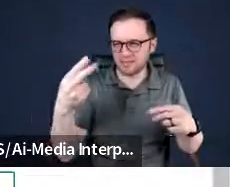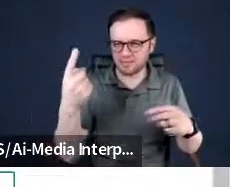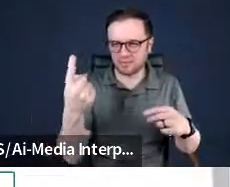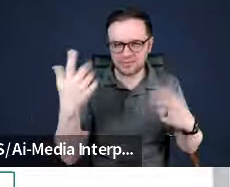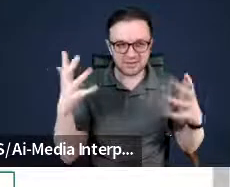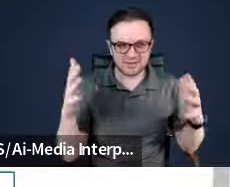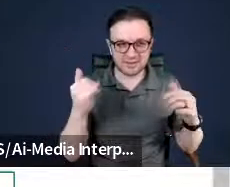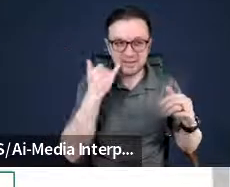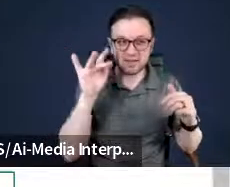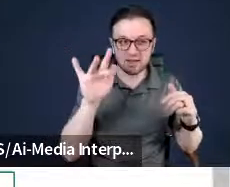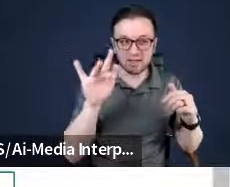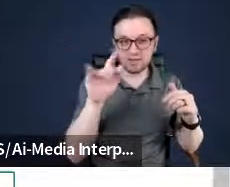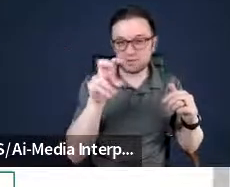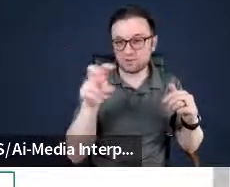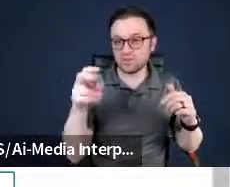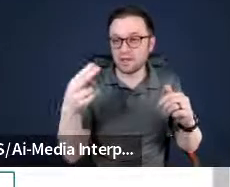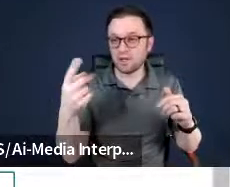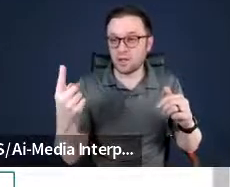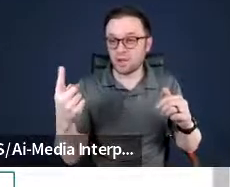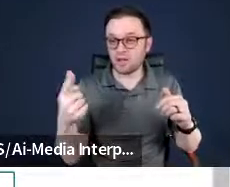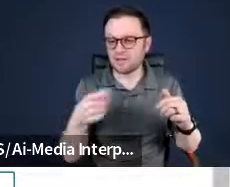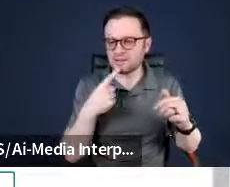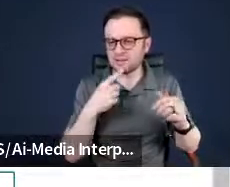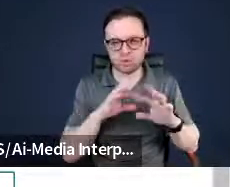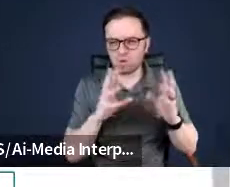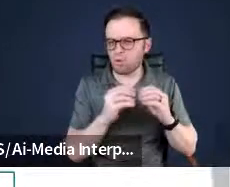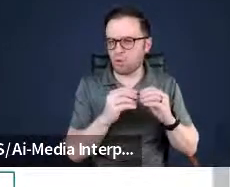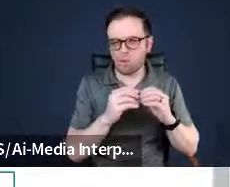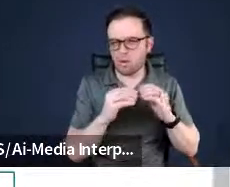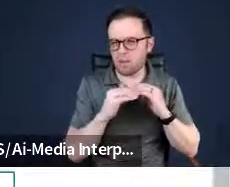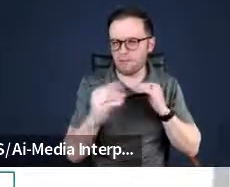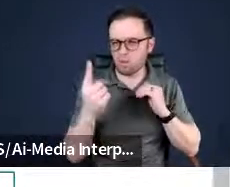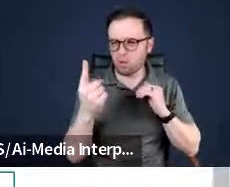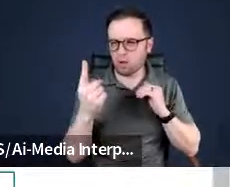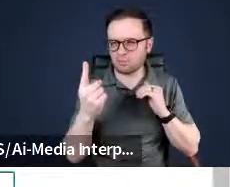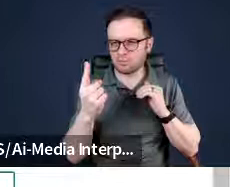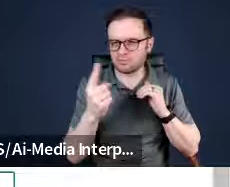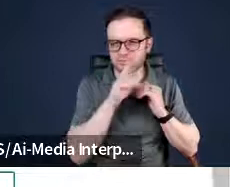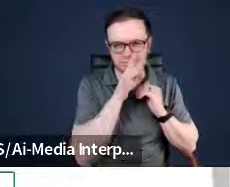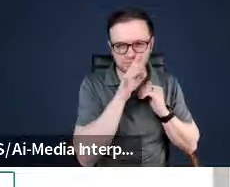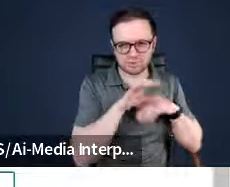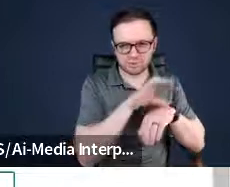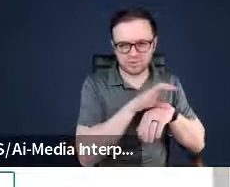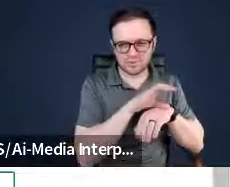one heading one on the page. If I press the key to navigate to a heading one…